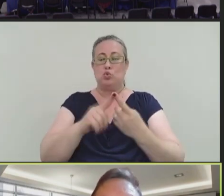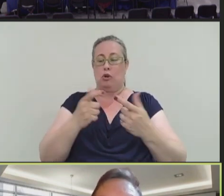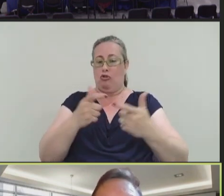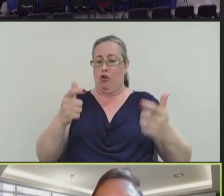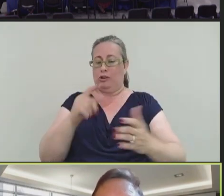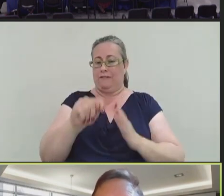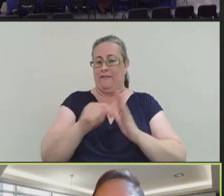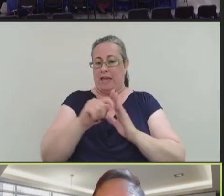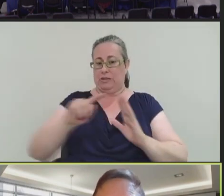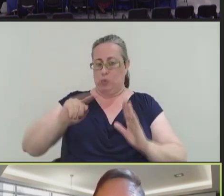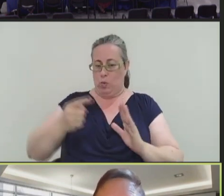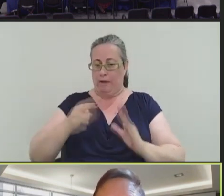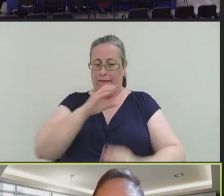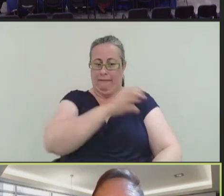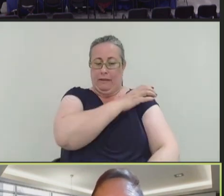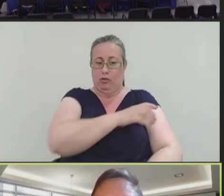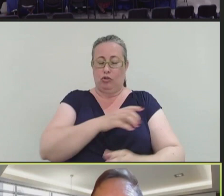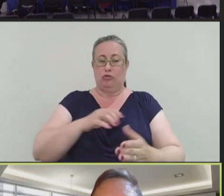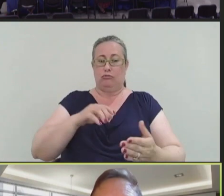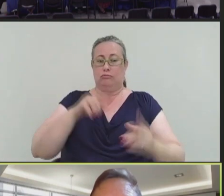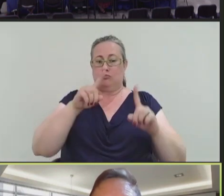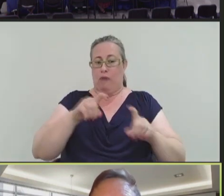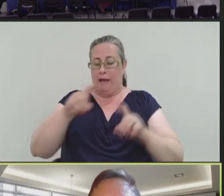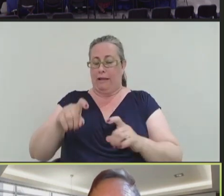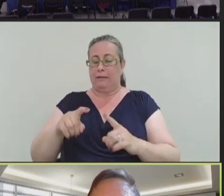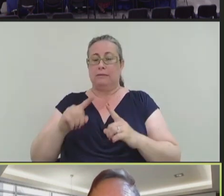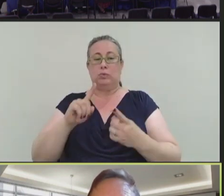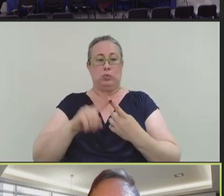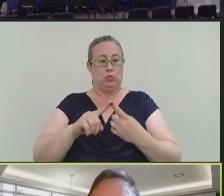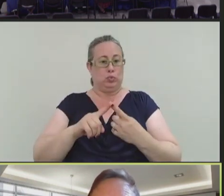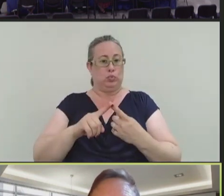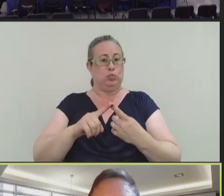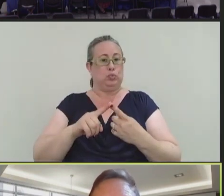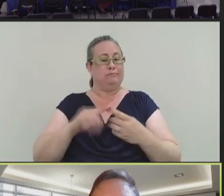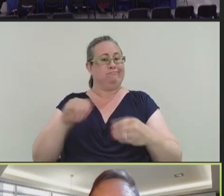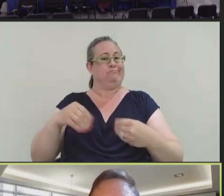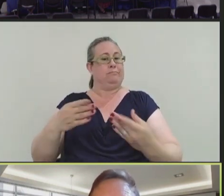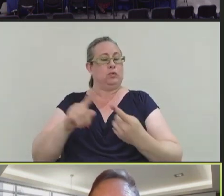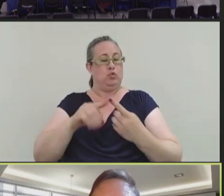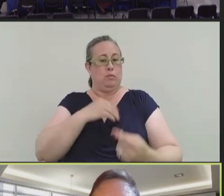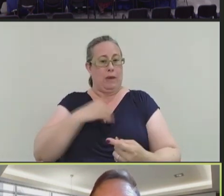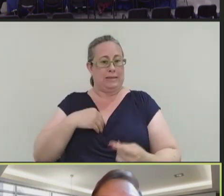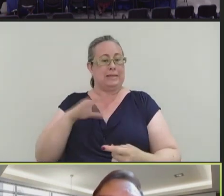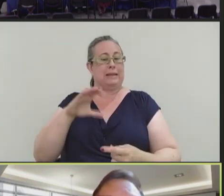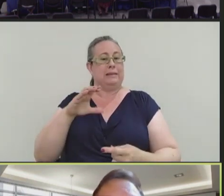in very advanced stage HER2/neu-positive breast cancer patients, 66 of them. This